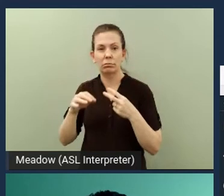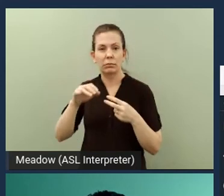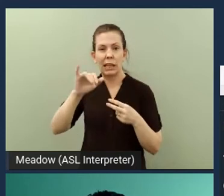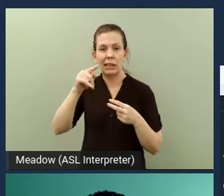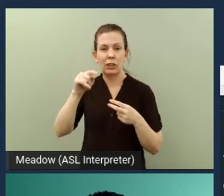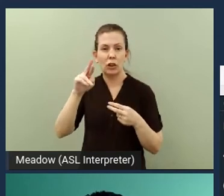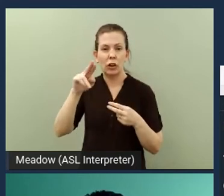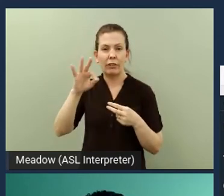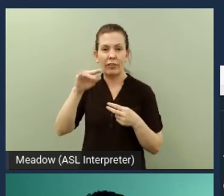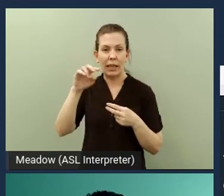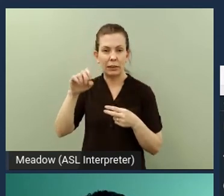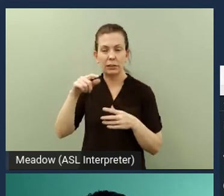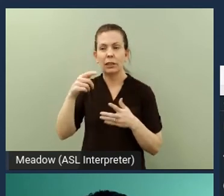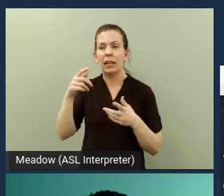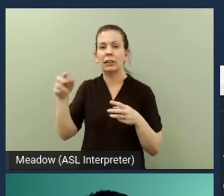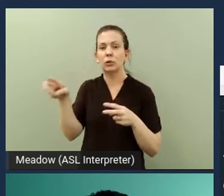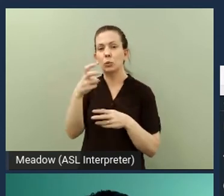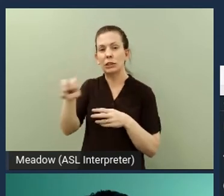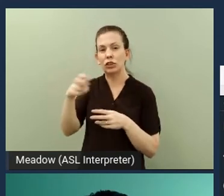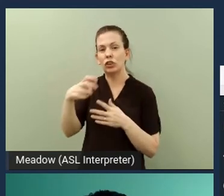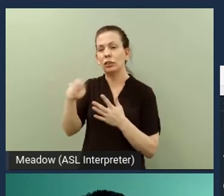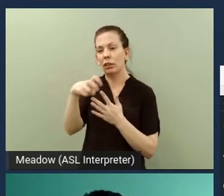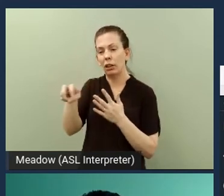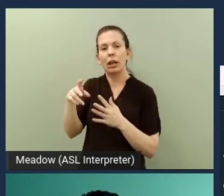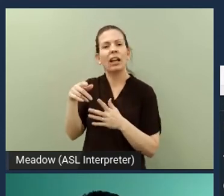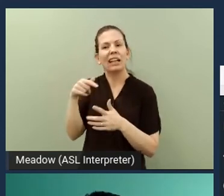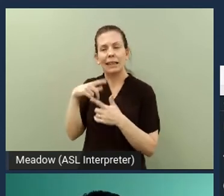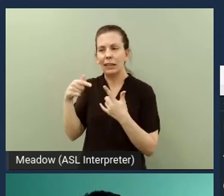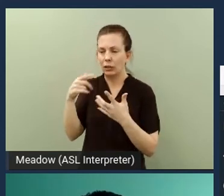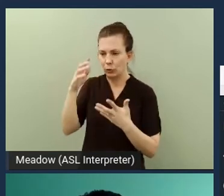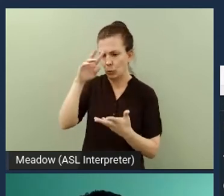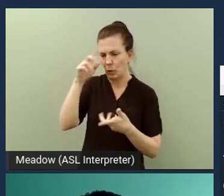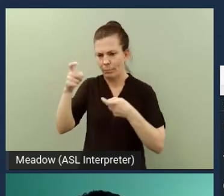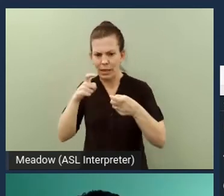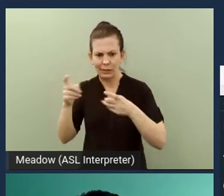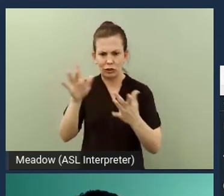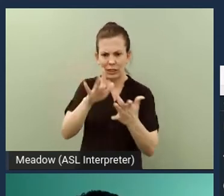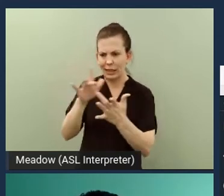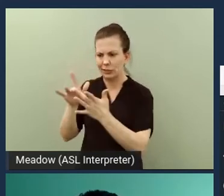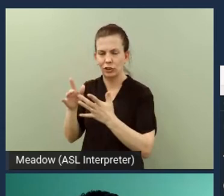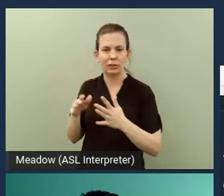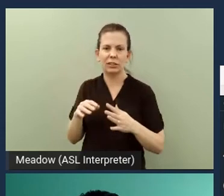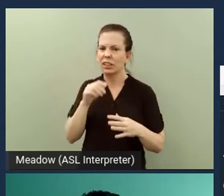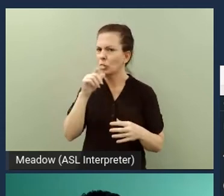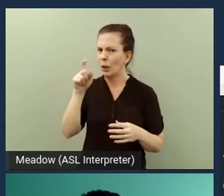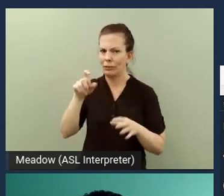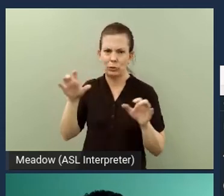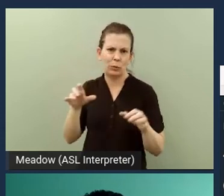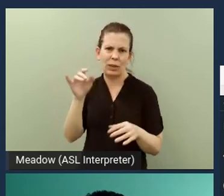to worry about managing the connections. You don't need to do any of that here, right?